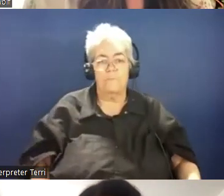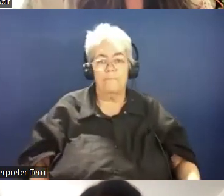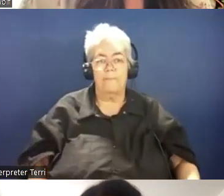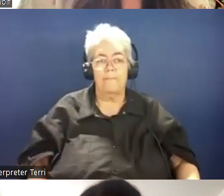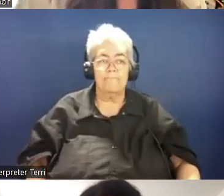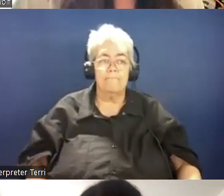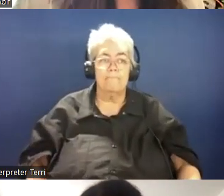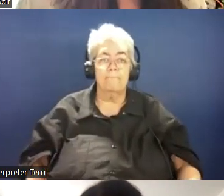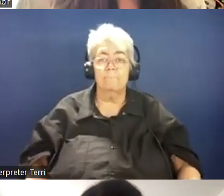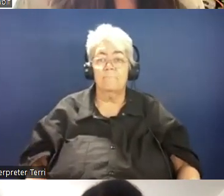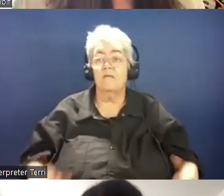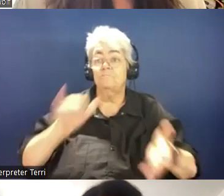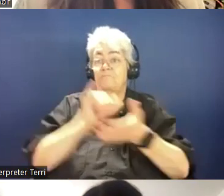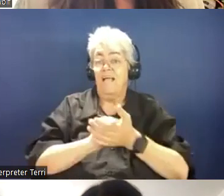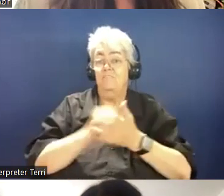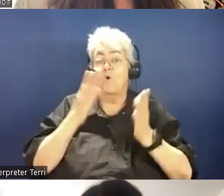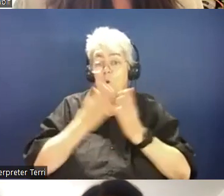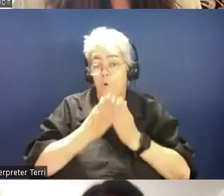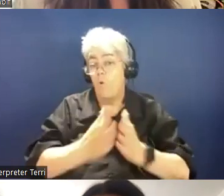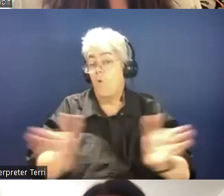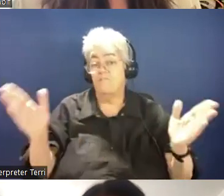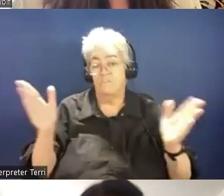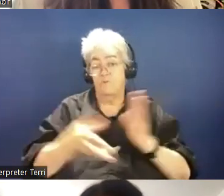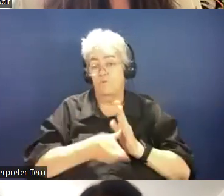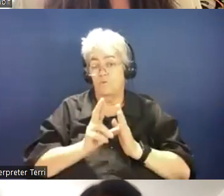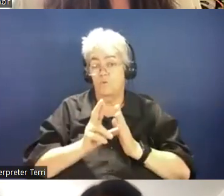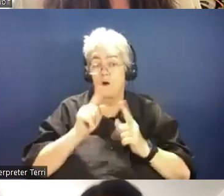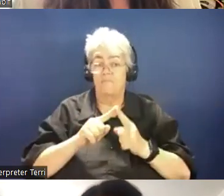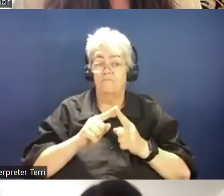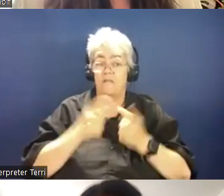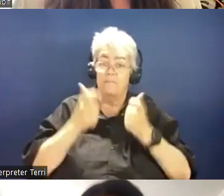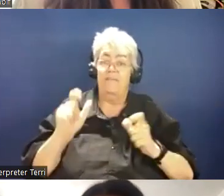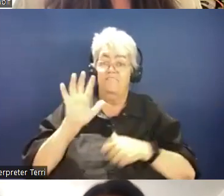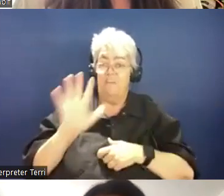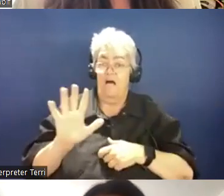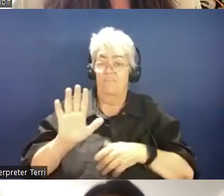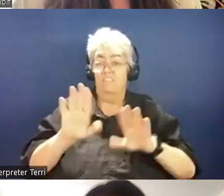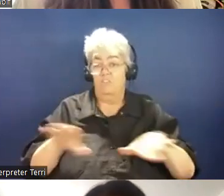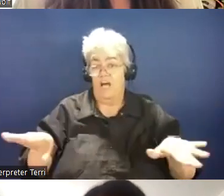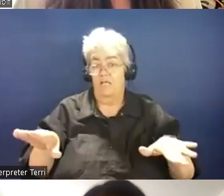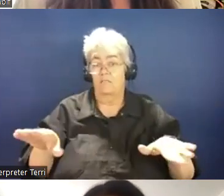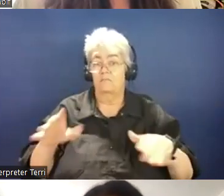So that is an overview of those the big 5 child custody bills that we worked on this legislative session.